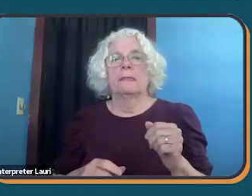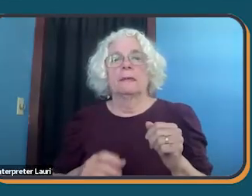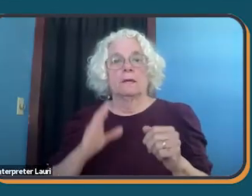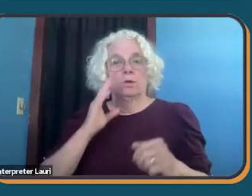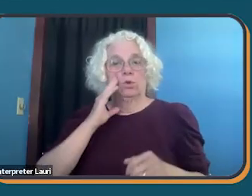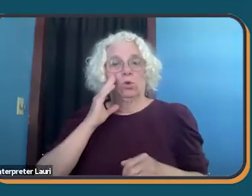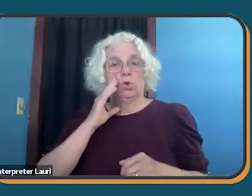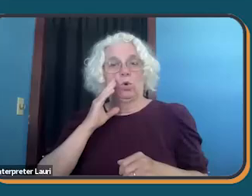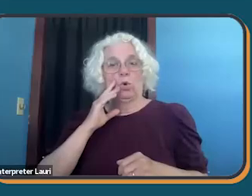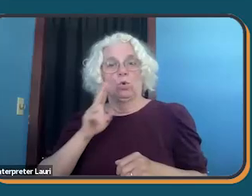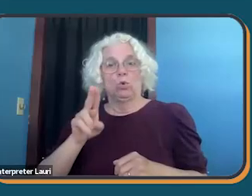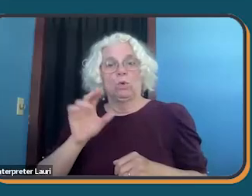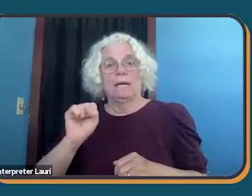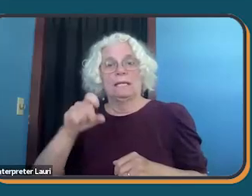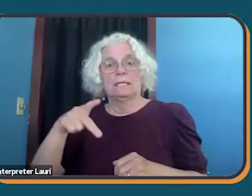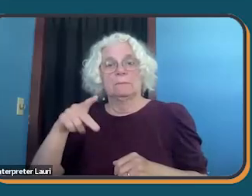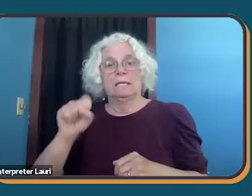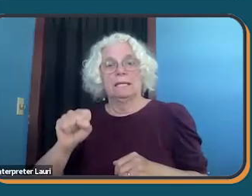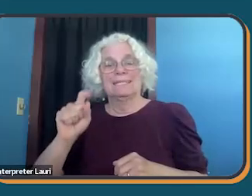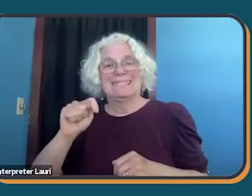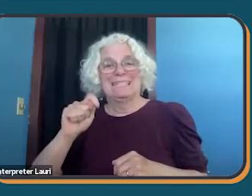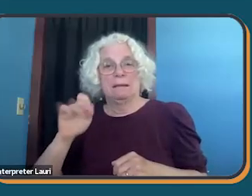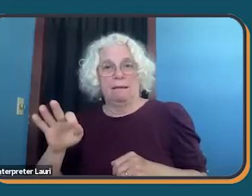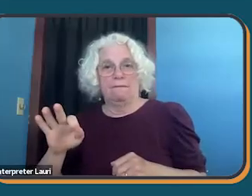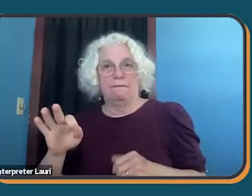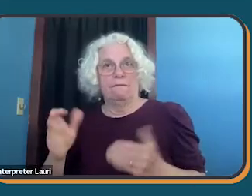osteoporosis screening for women 65 and older,